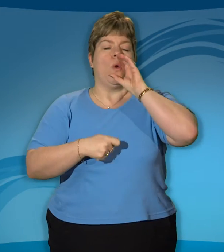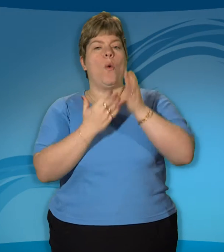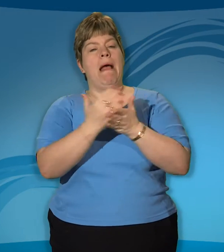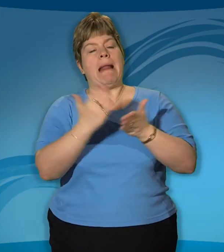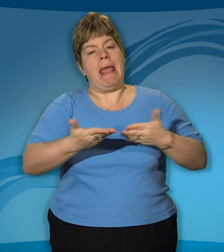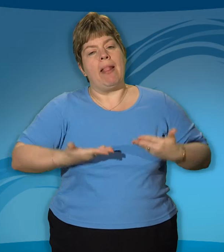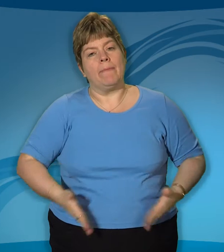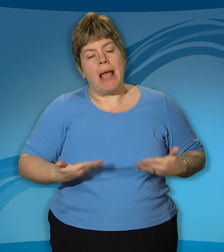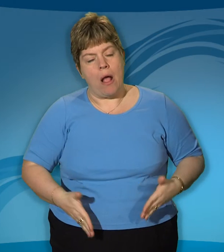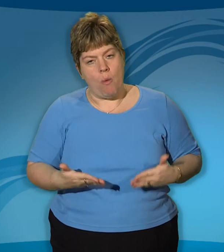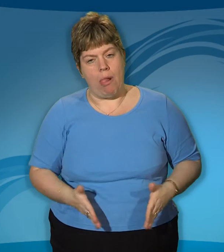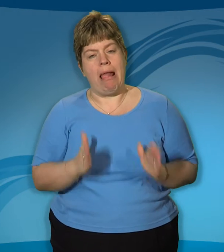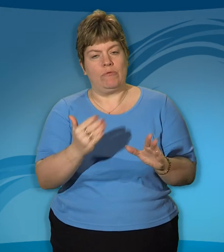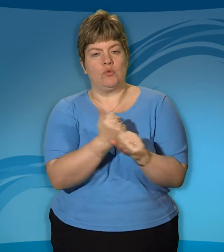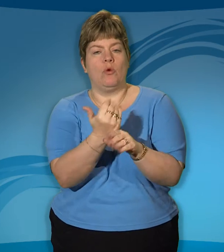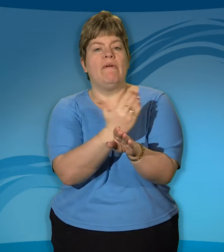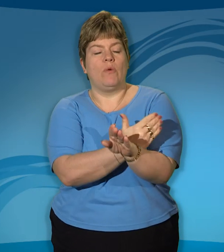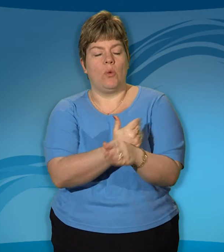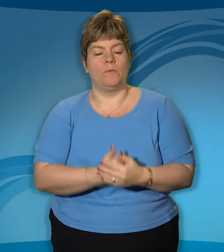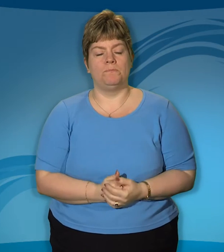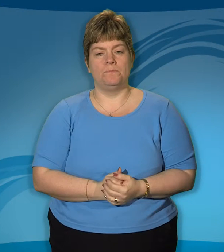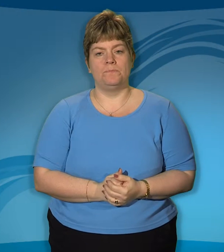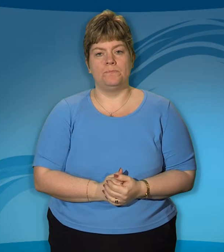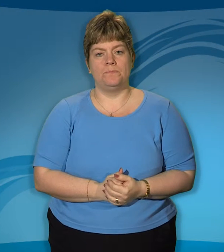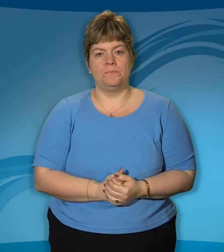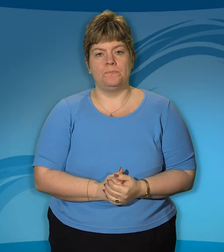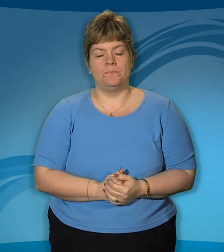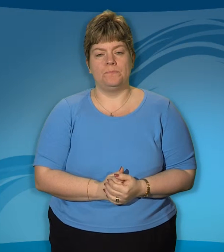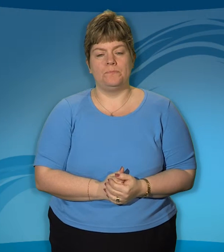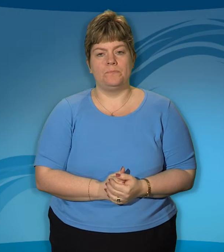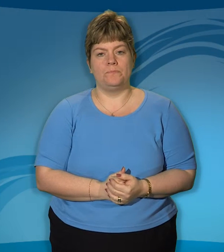Please read the bowel preparation leaflet, if you have been given a copy.